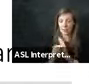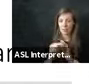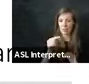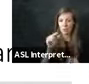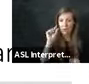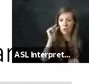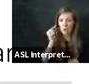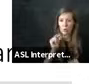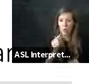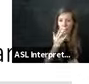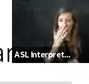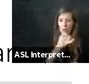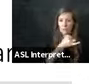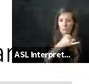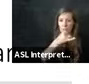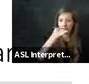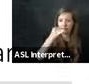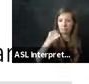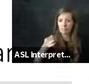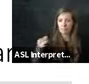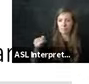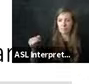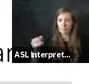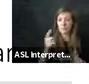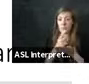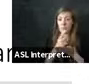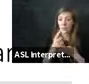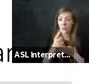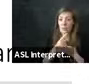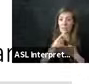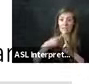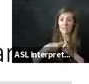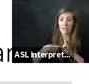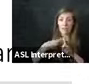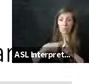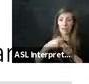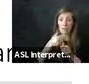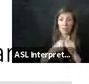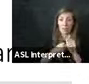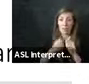When we look at the weekly rate of student cases for $100,000,